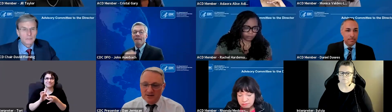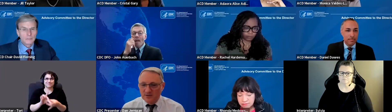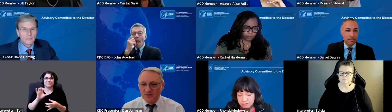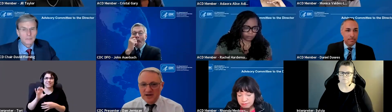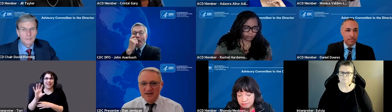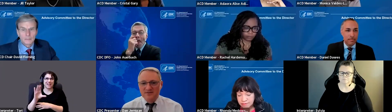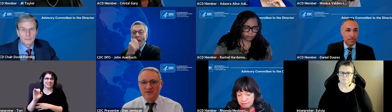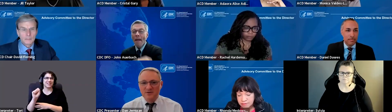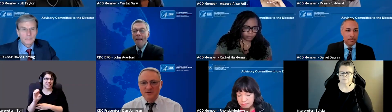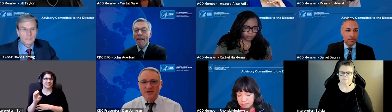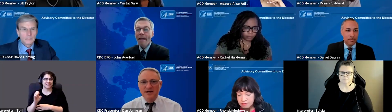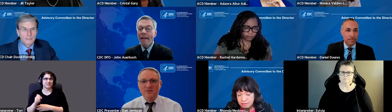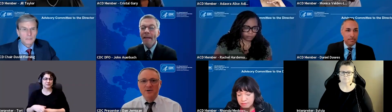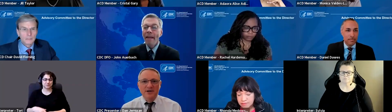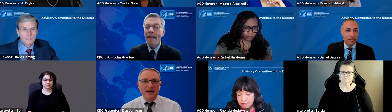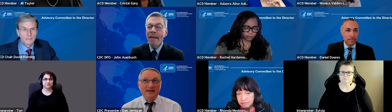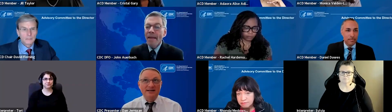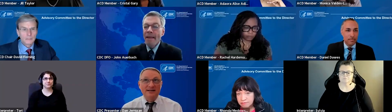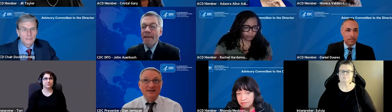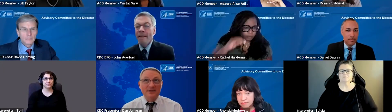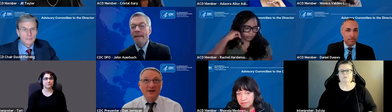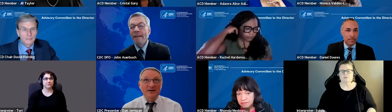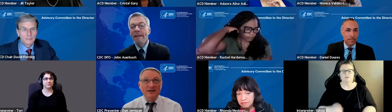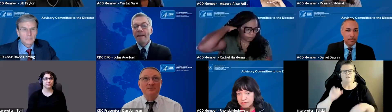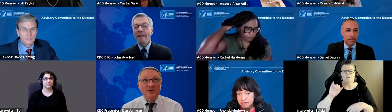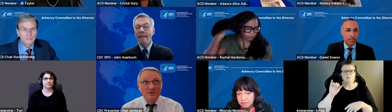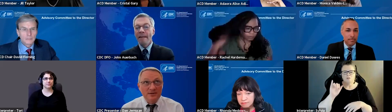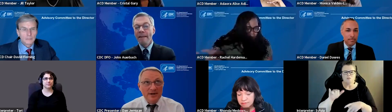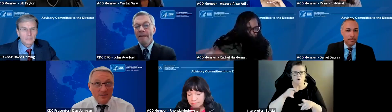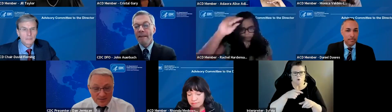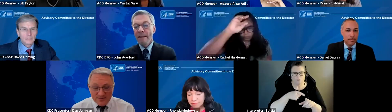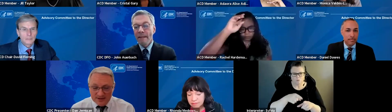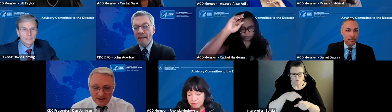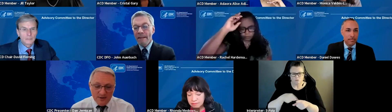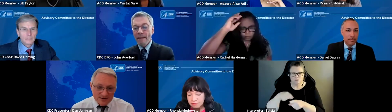And so those kinds of tools we're looking at to help locals